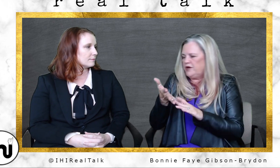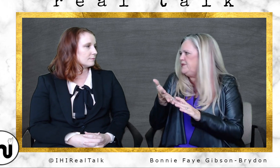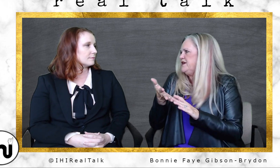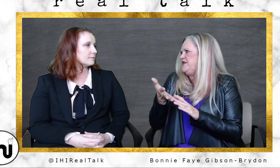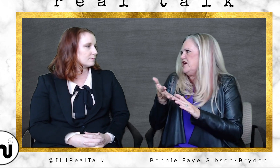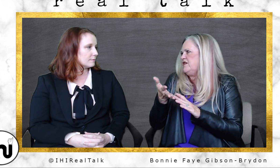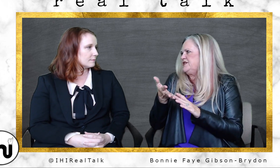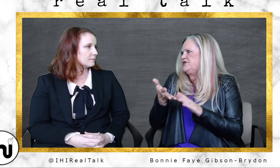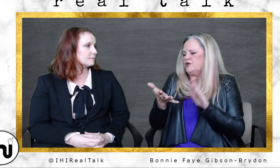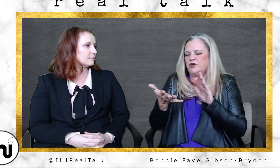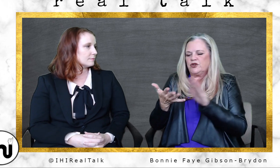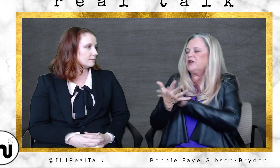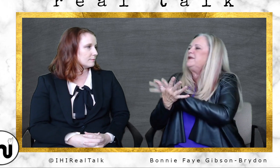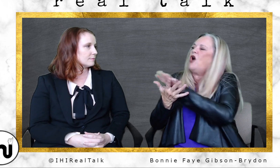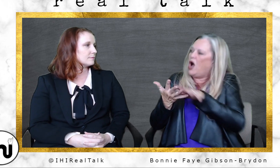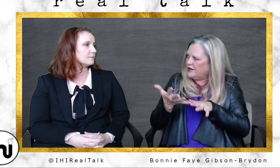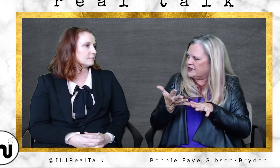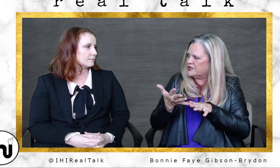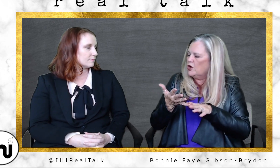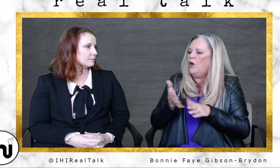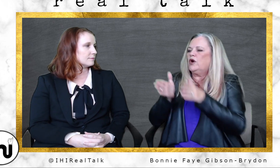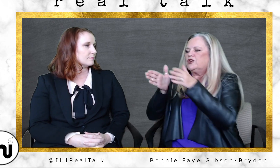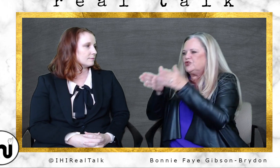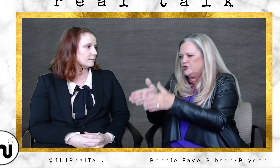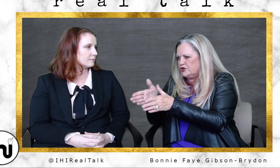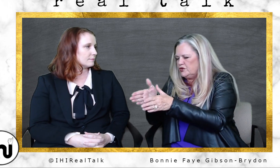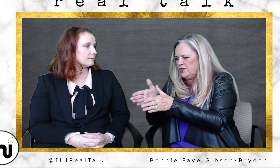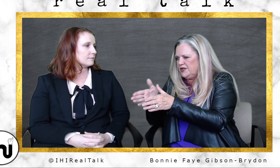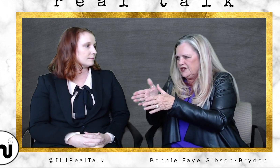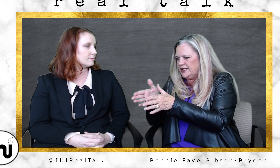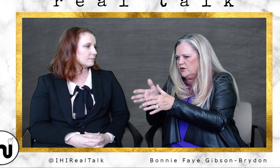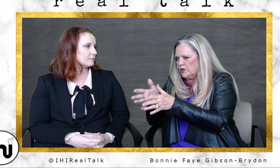to be a VRS interpreter. You're going to be all of these. Or else you do legal work